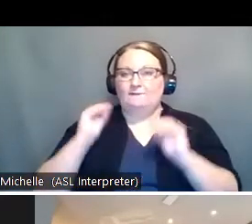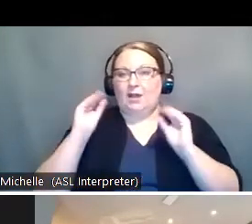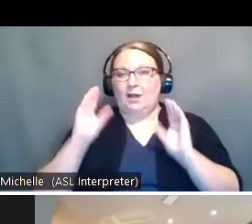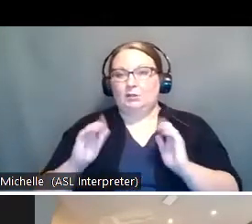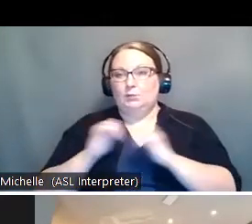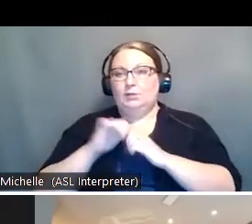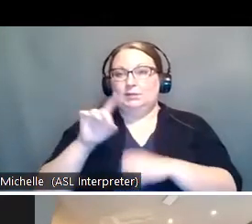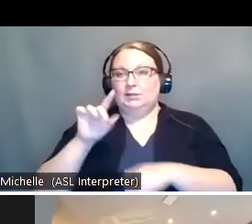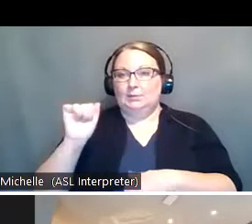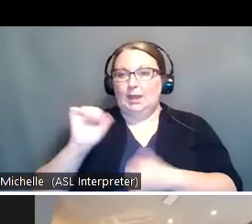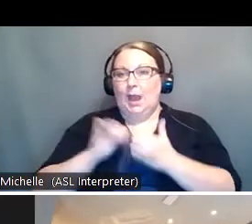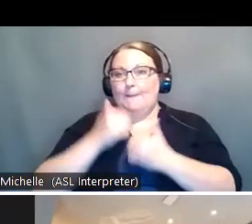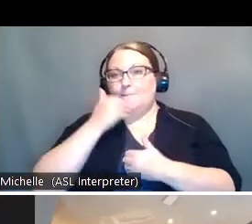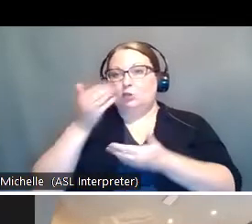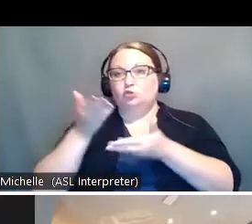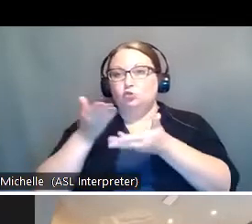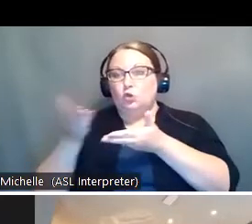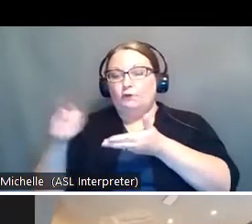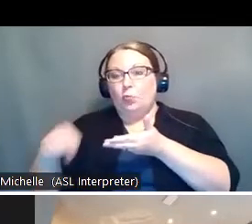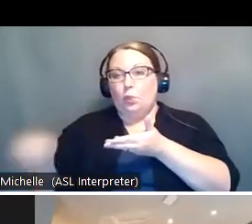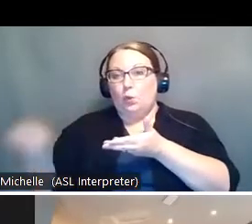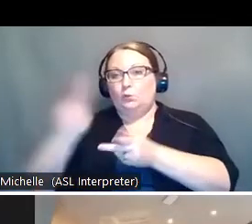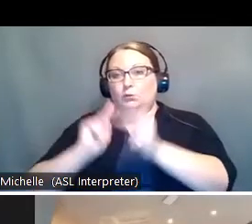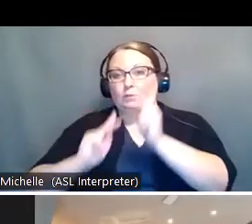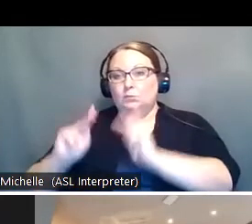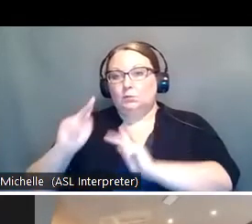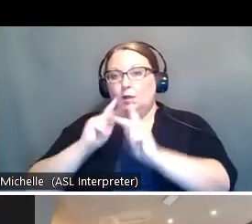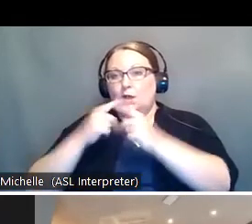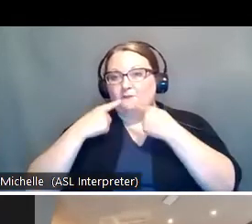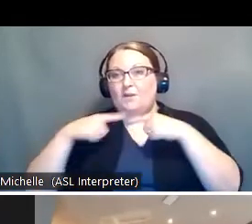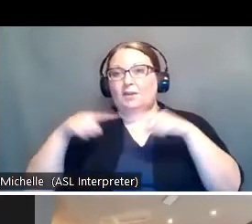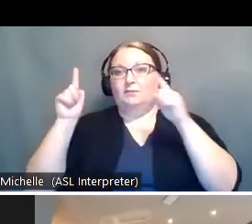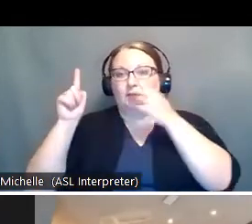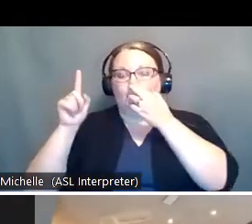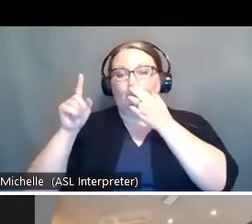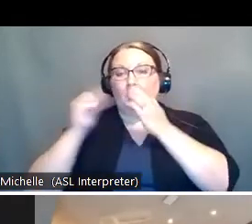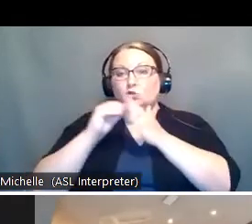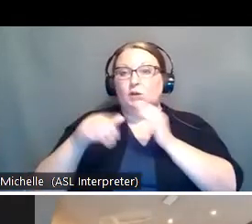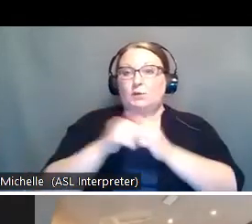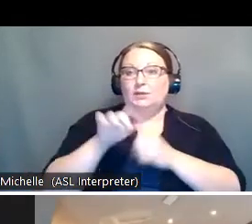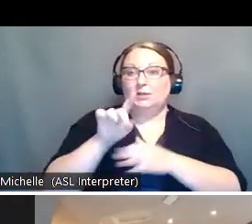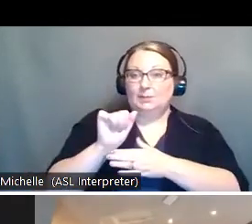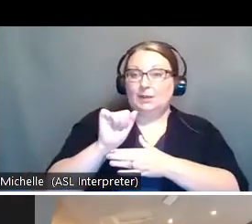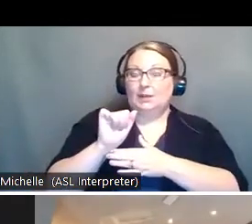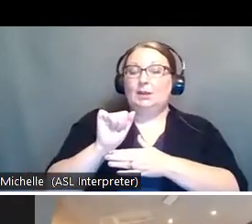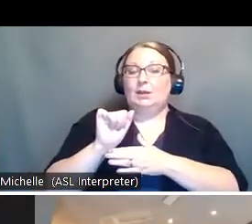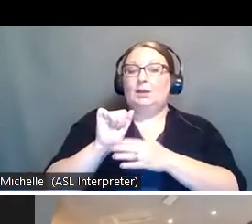and how to best serve those individuals effectively, students with disabilities, disabled students,